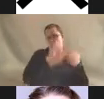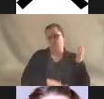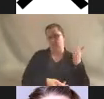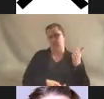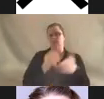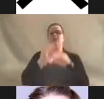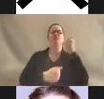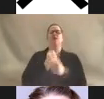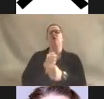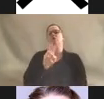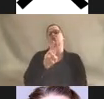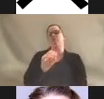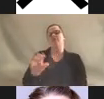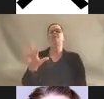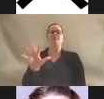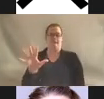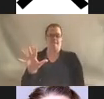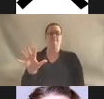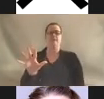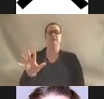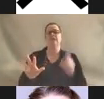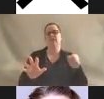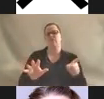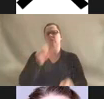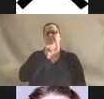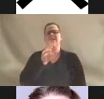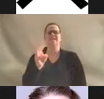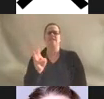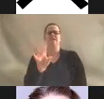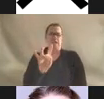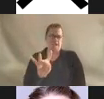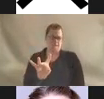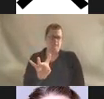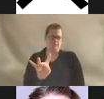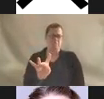He was 68 and so early death